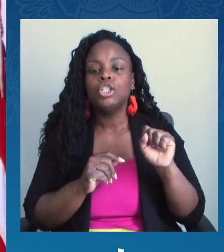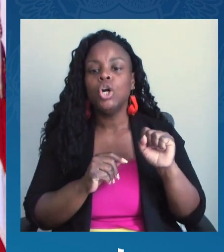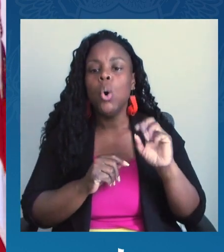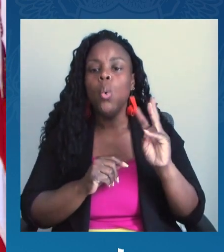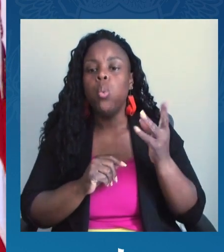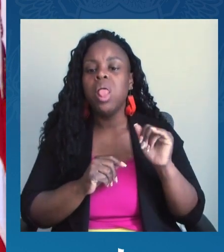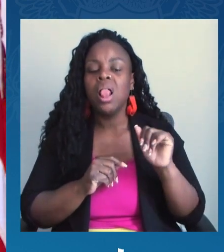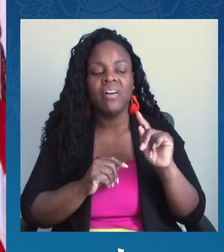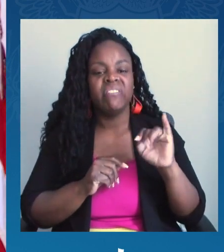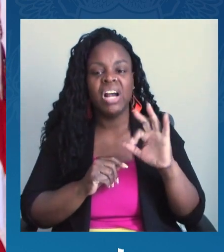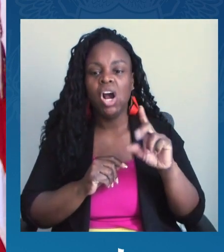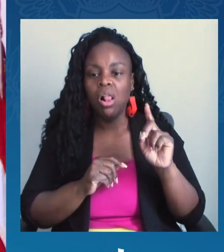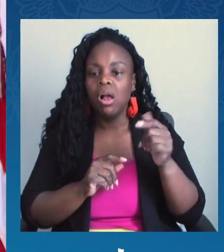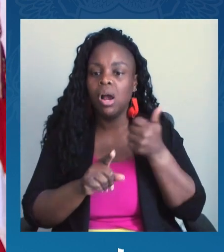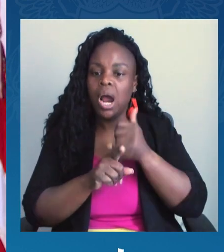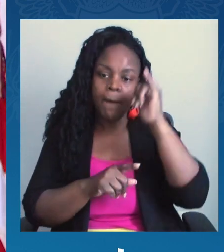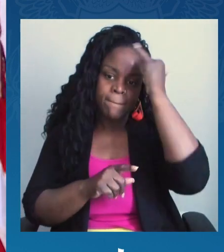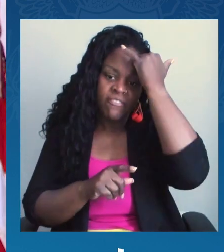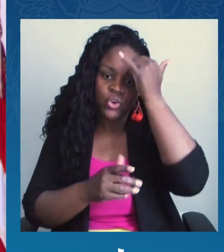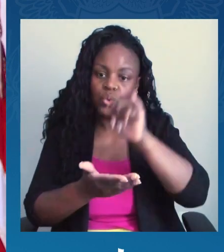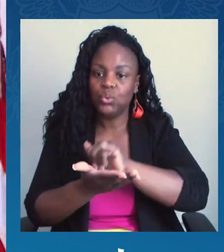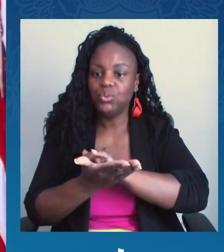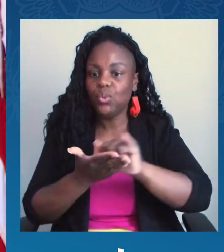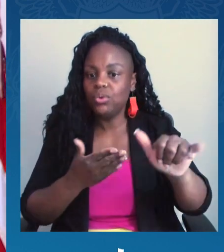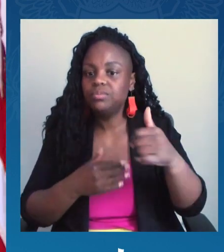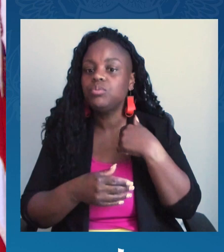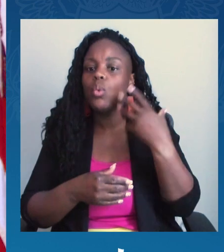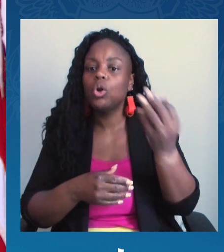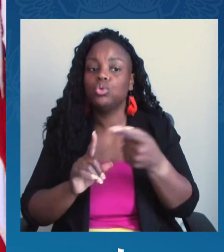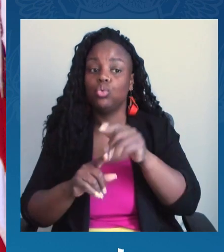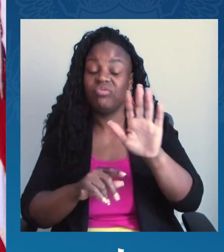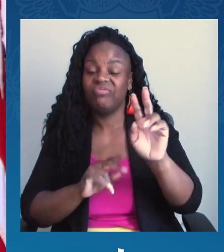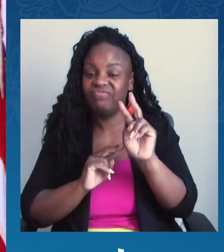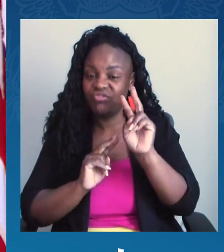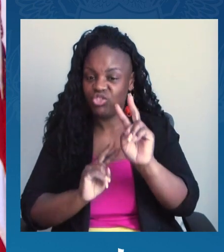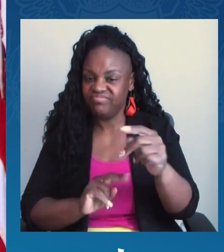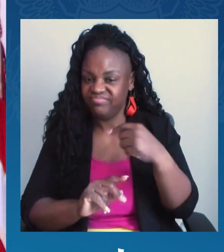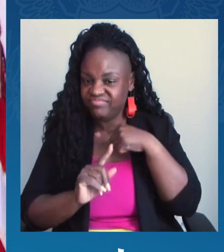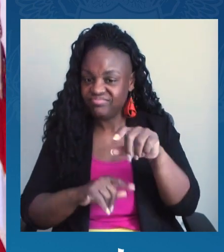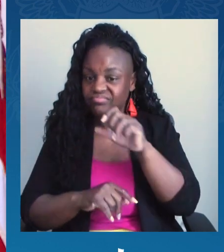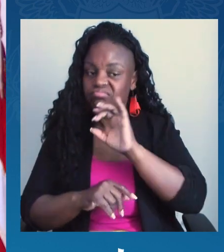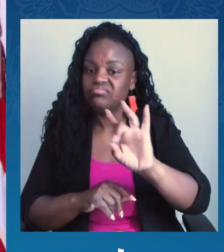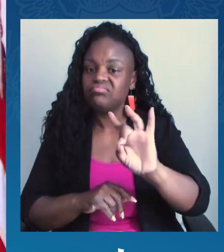I attended her funeral, an 86 year old grandmother. There are people here from Buffalo